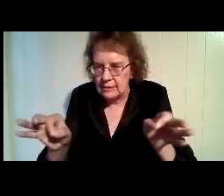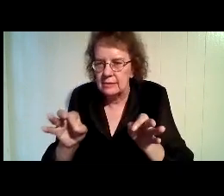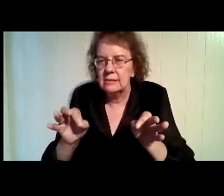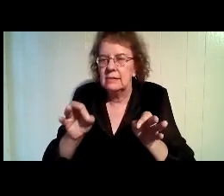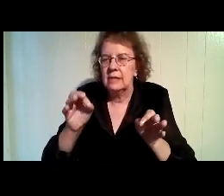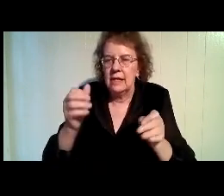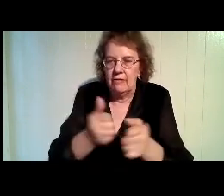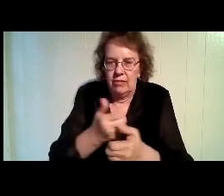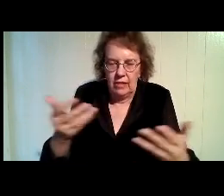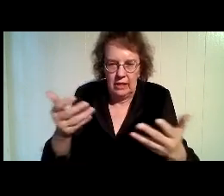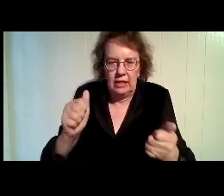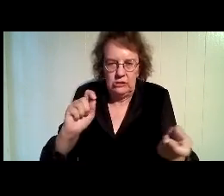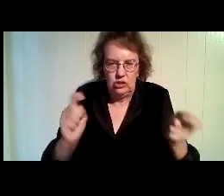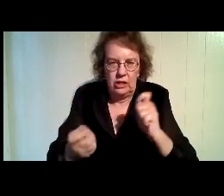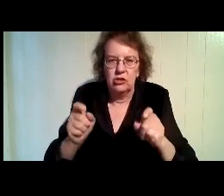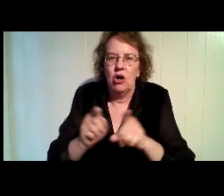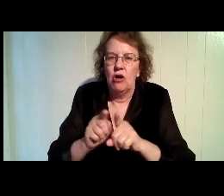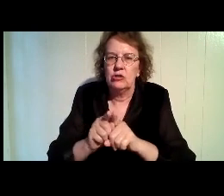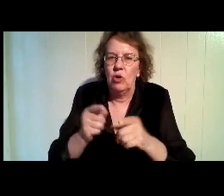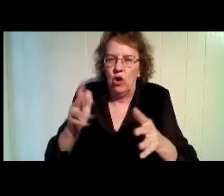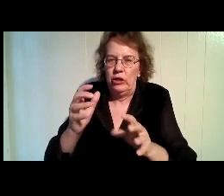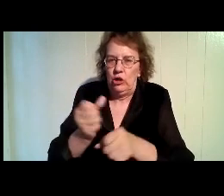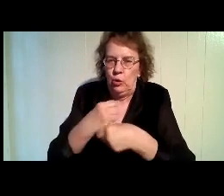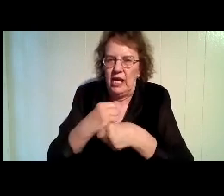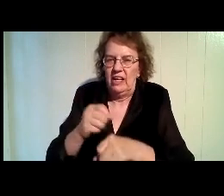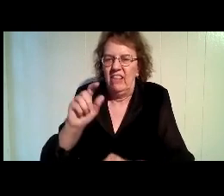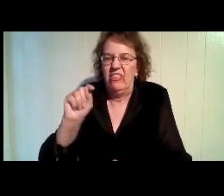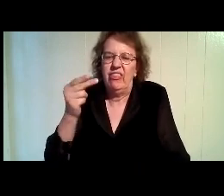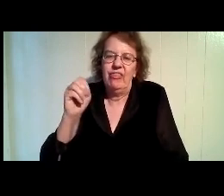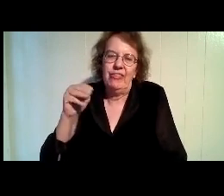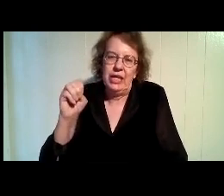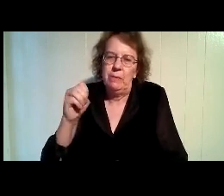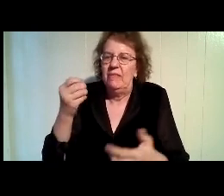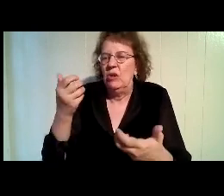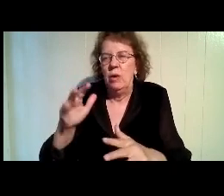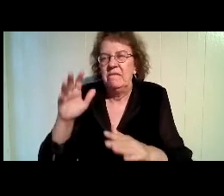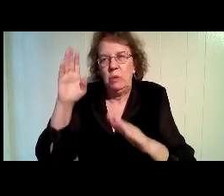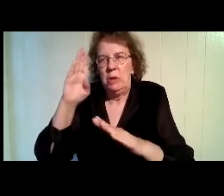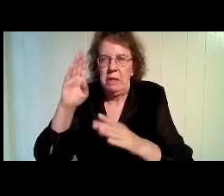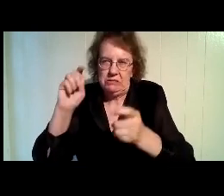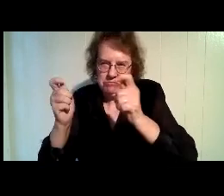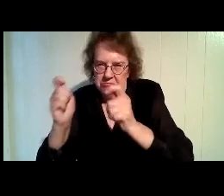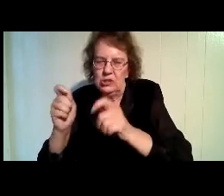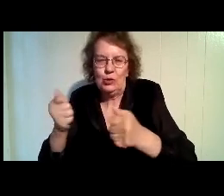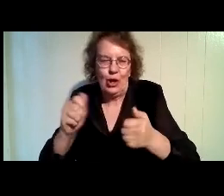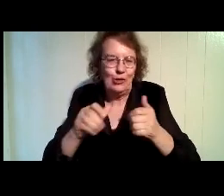There's also already created themes, so if you don't have to worry about customizing one, you could check out the premade ones that are already there.